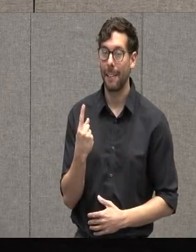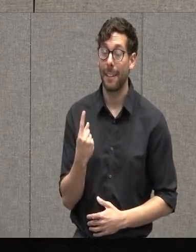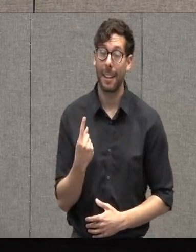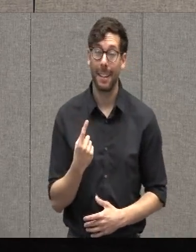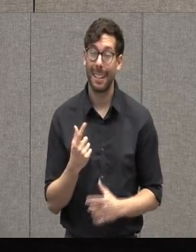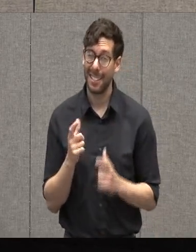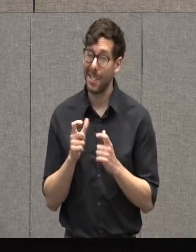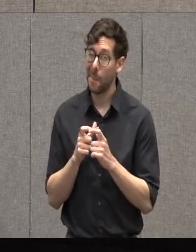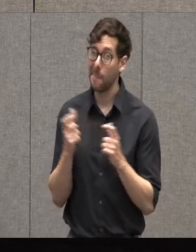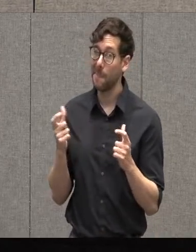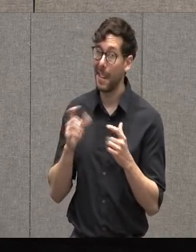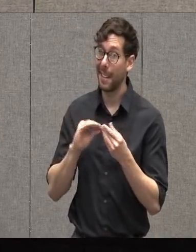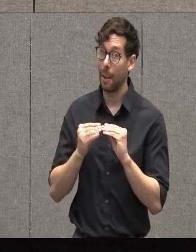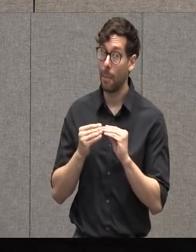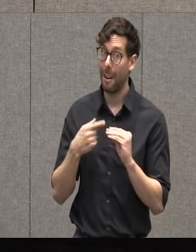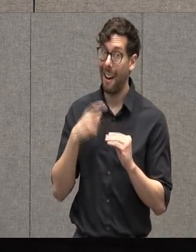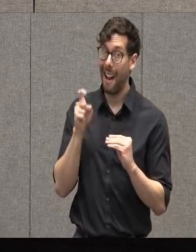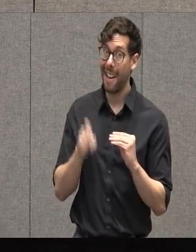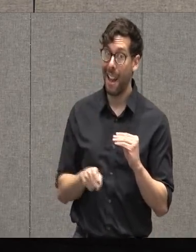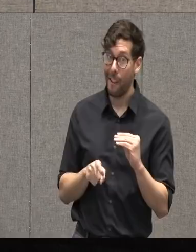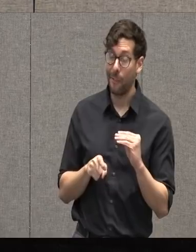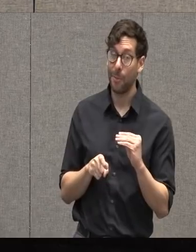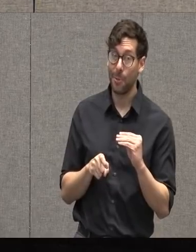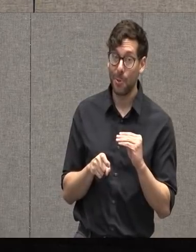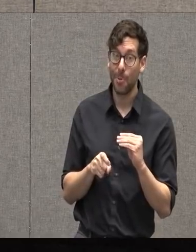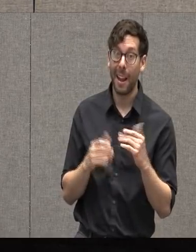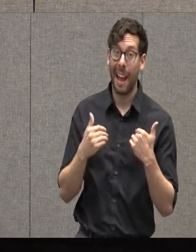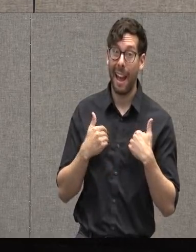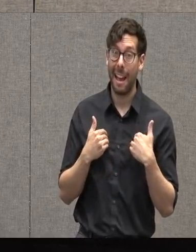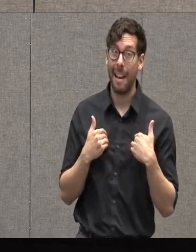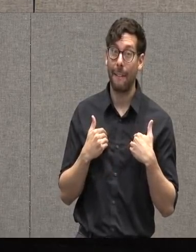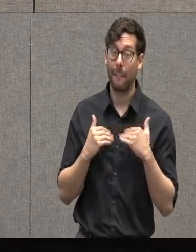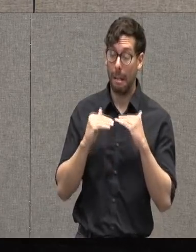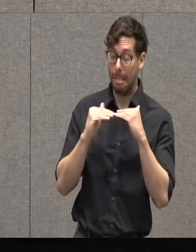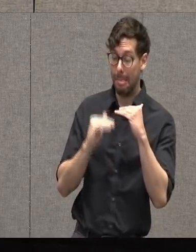I have to get a smaller number in order to get my new tally mark, let's see.